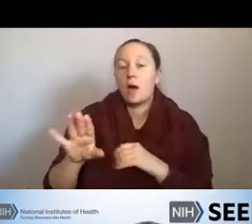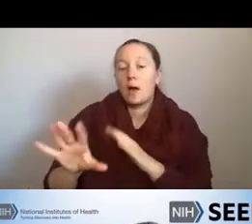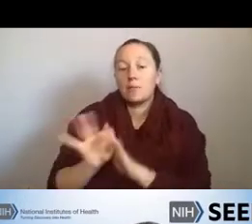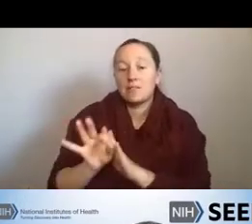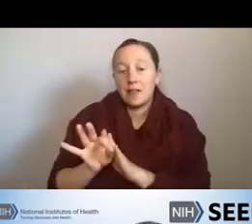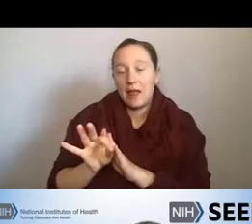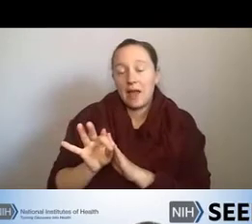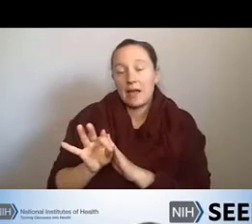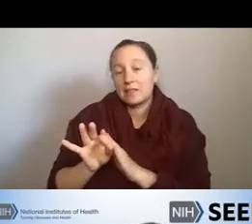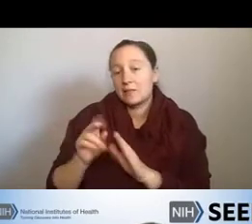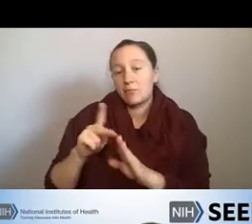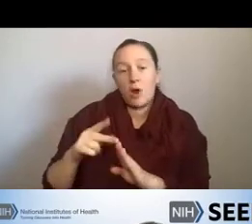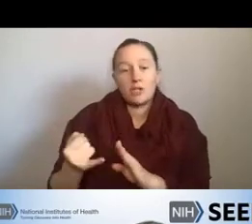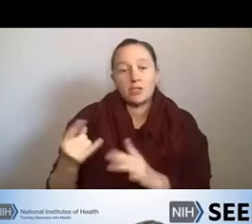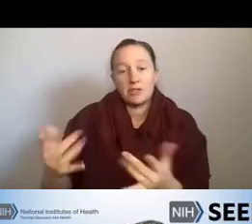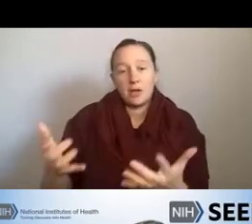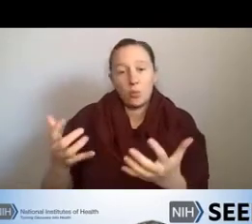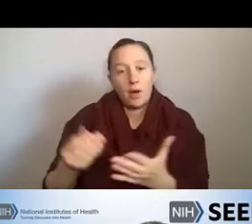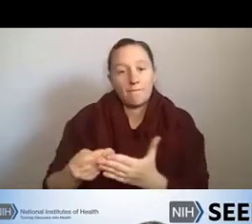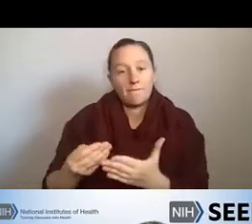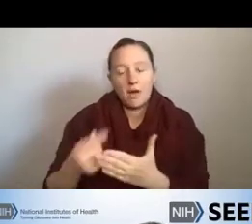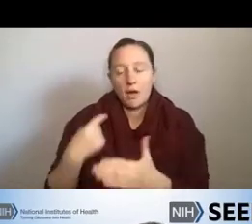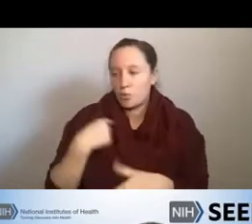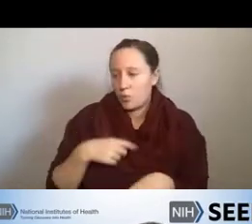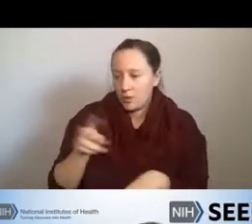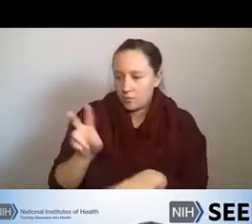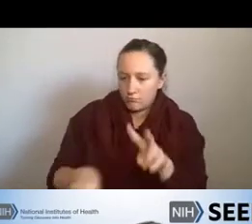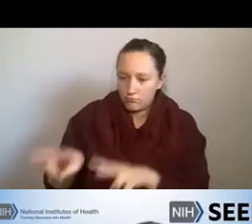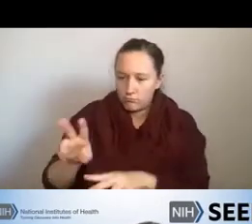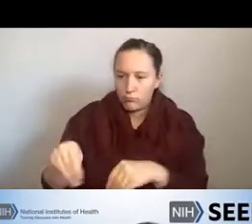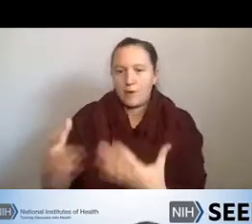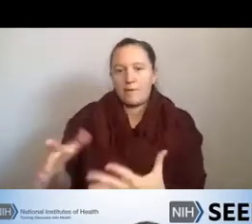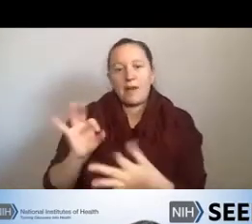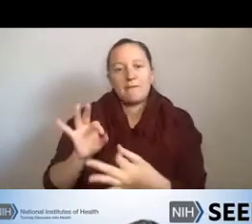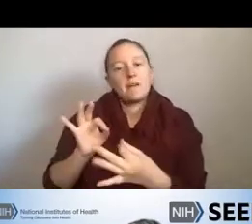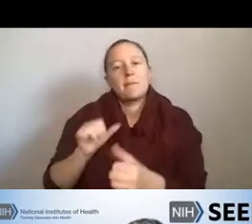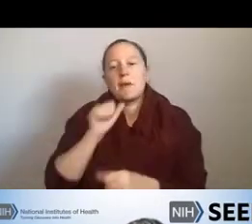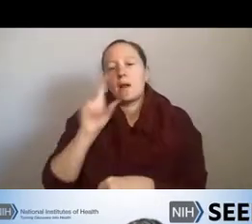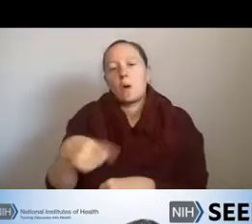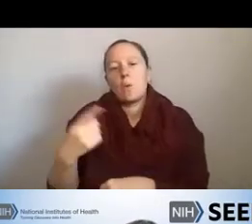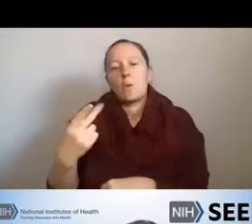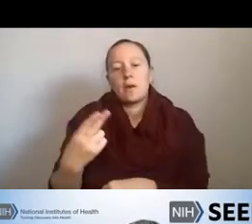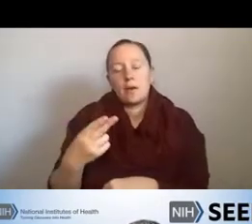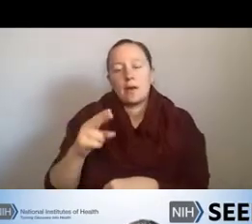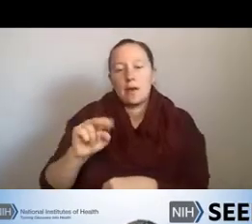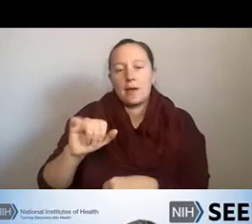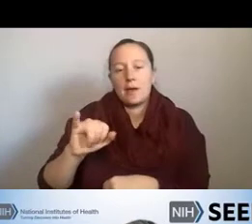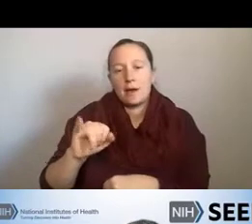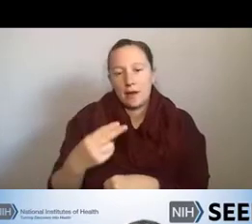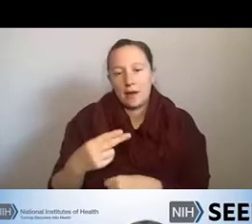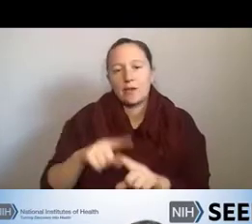We look at it, and we provide them feedback and not just from NIH, but we also have partners with FDA and CMS,